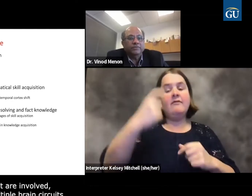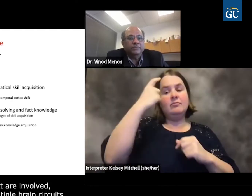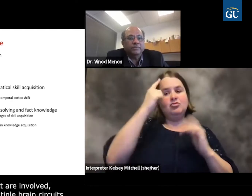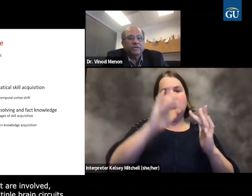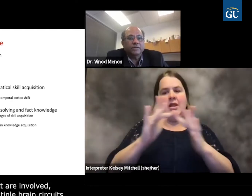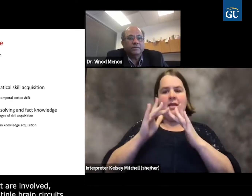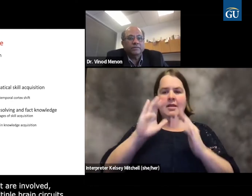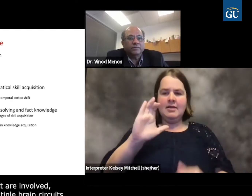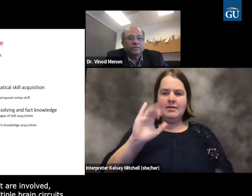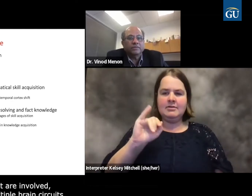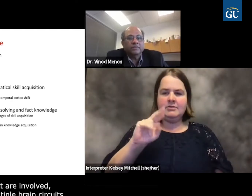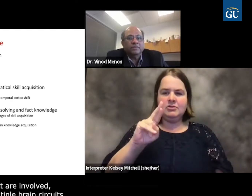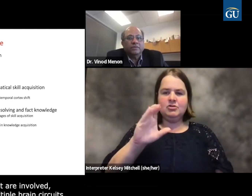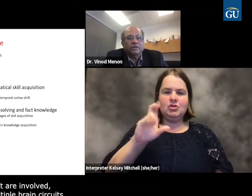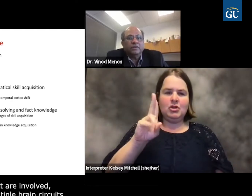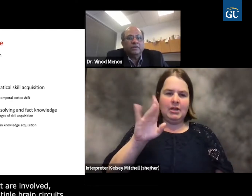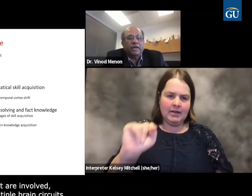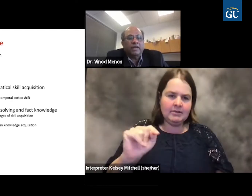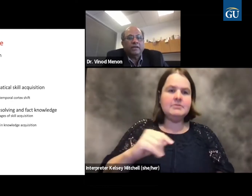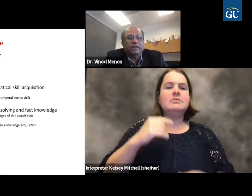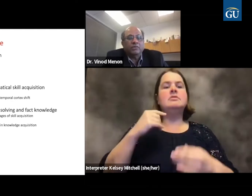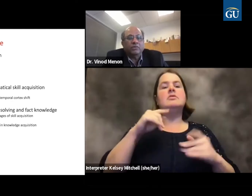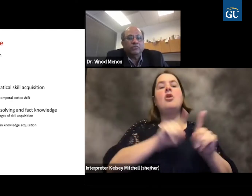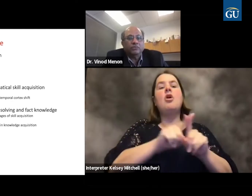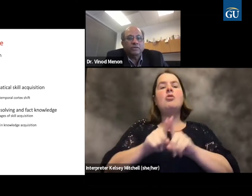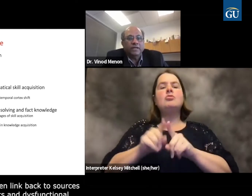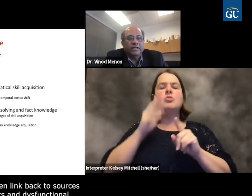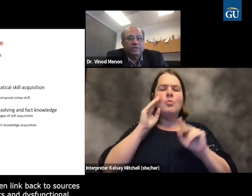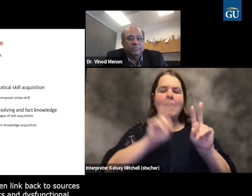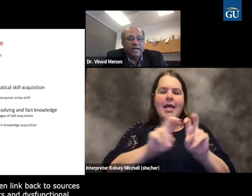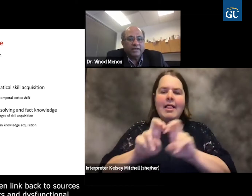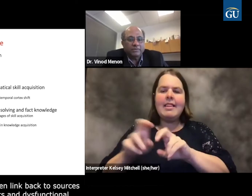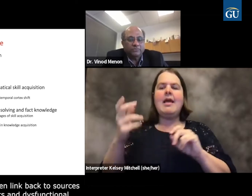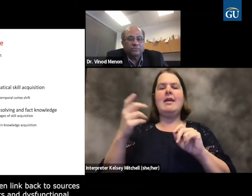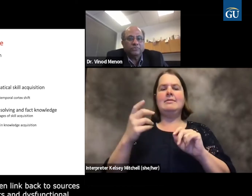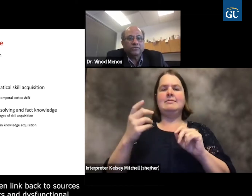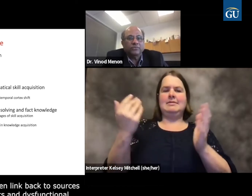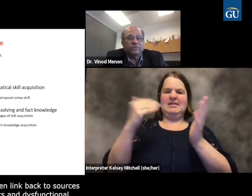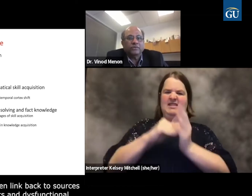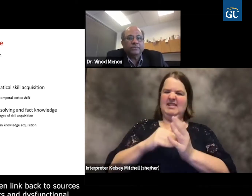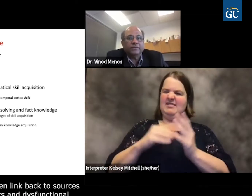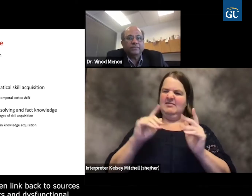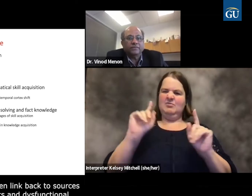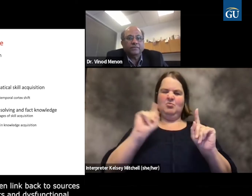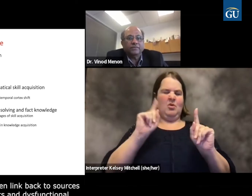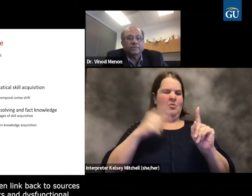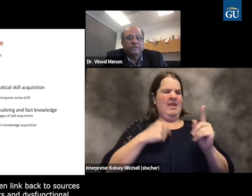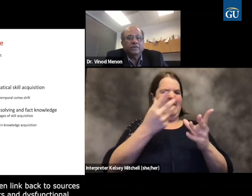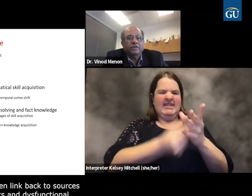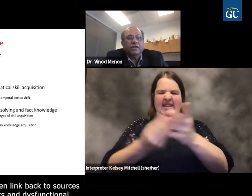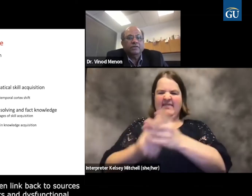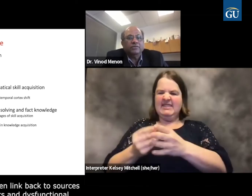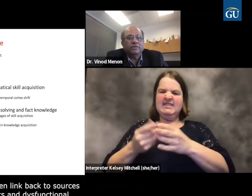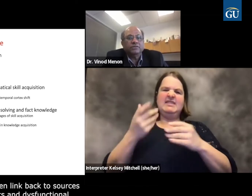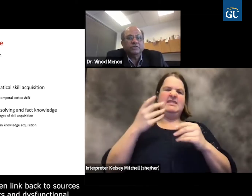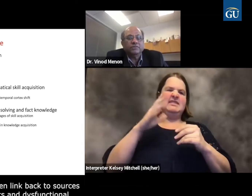the multiple brain circuits and also then link back to sources of